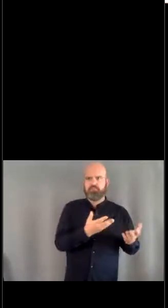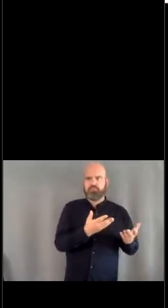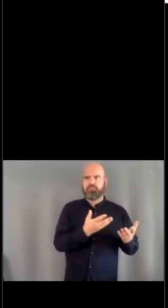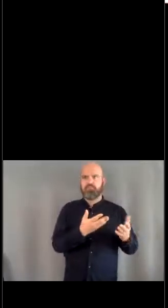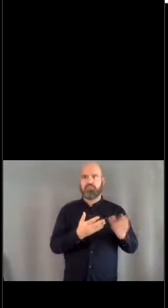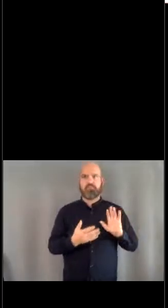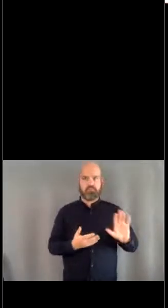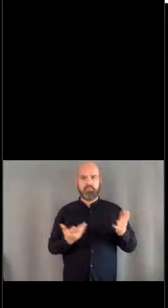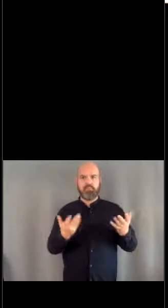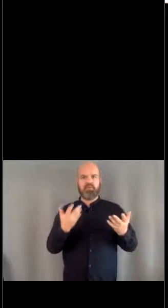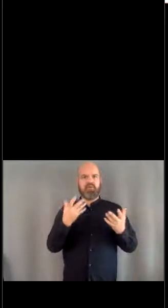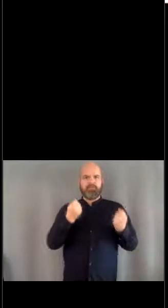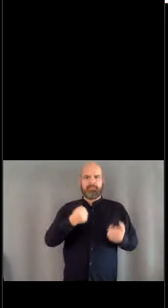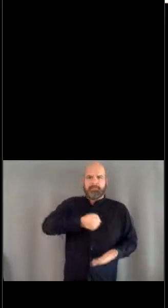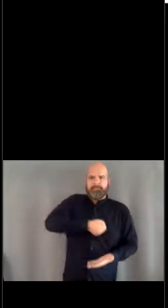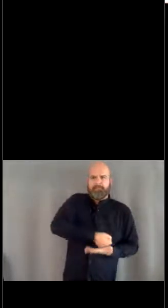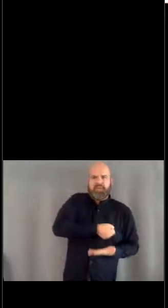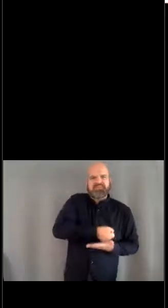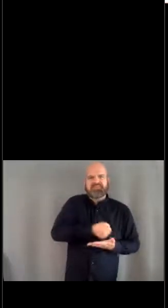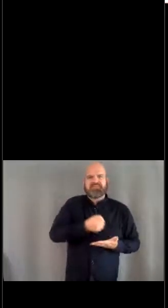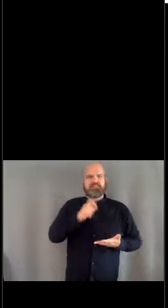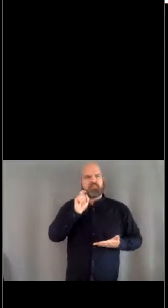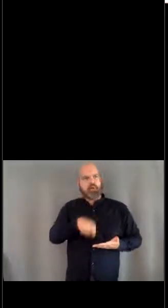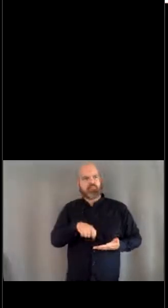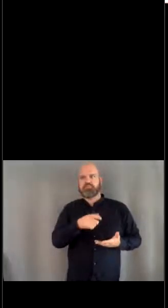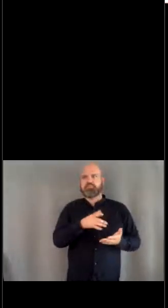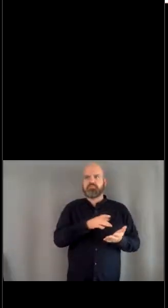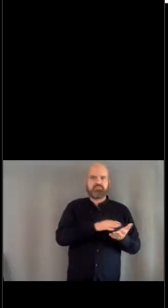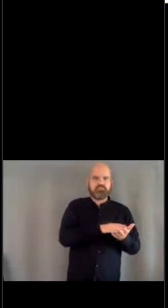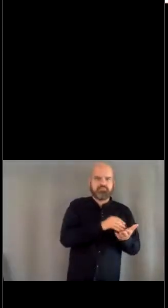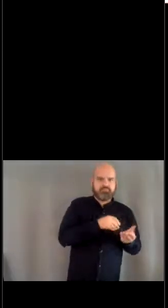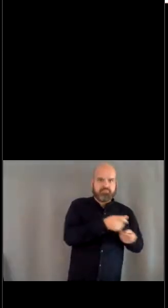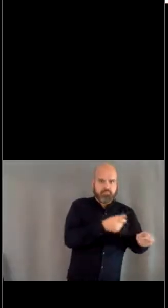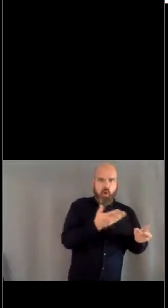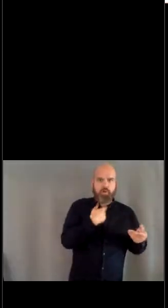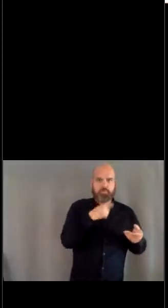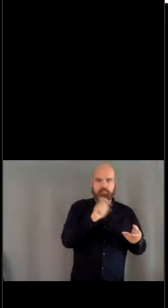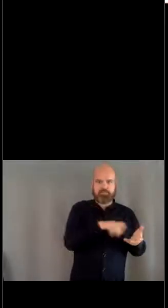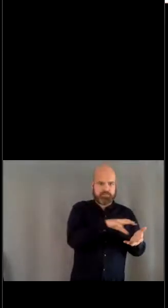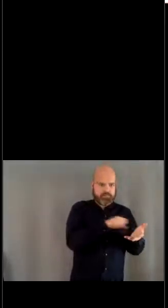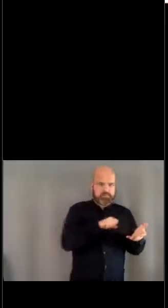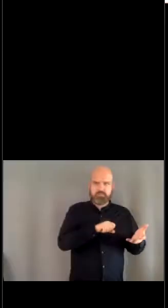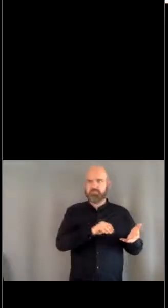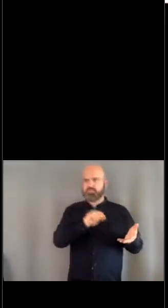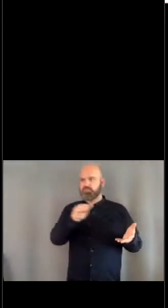or will they spend less on the things the person needs to fully participate.